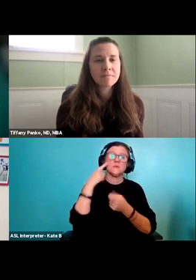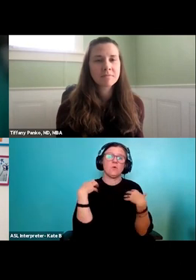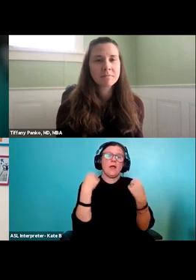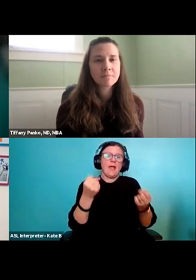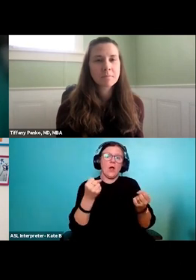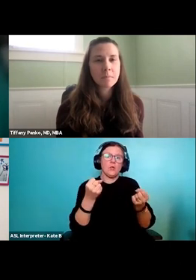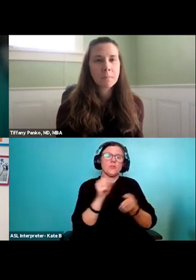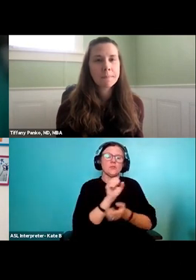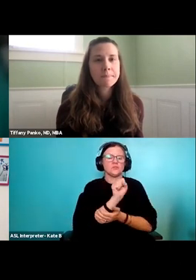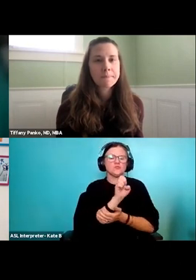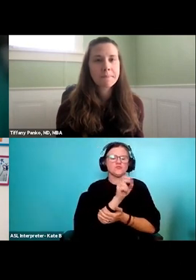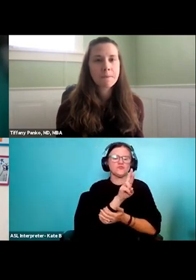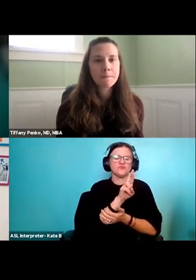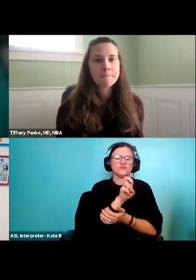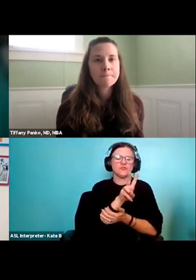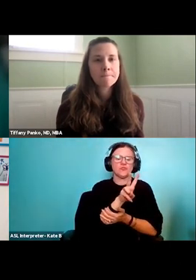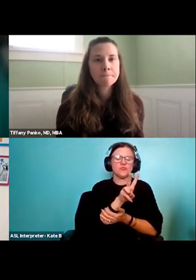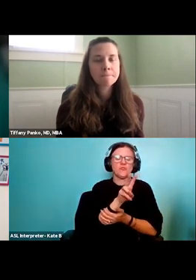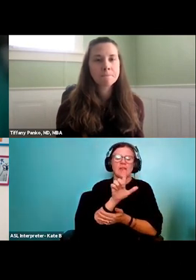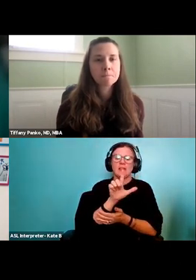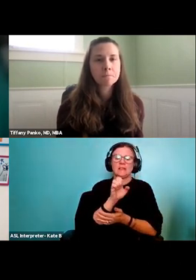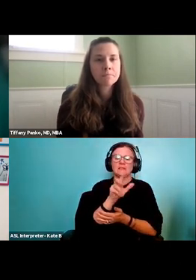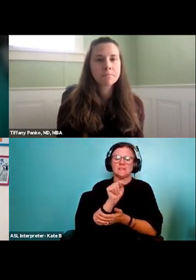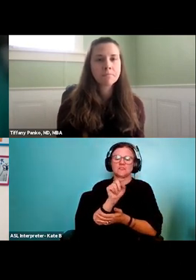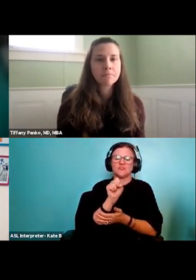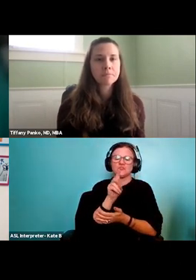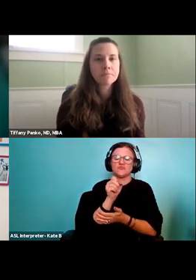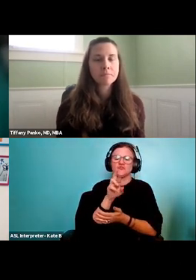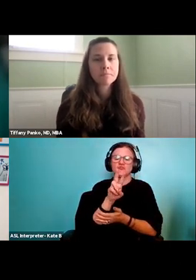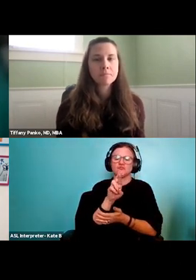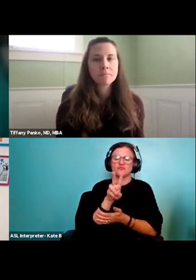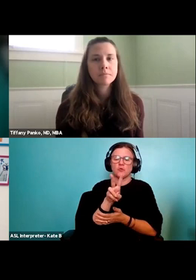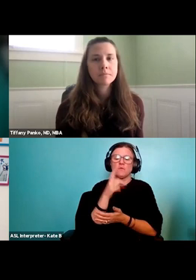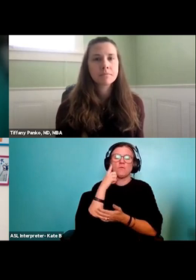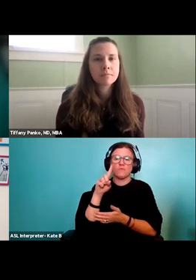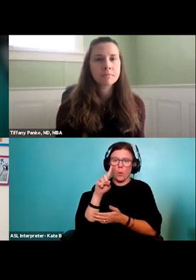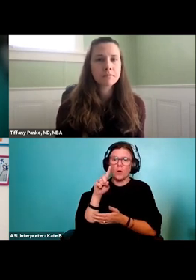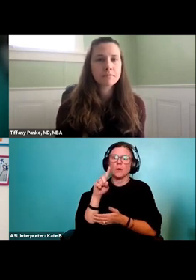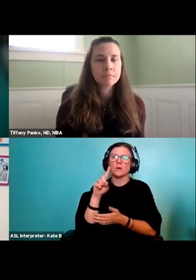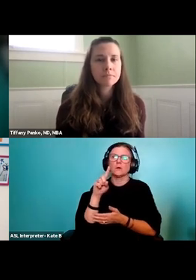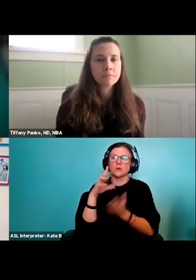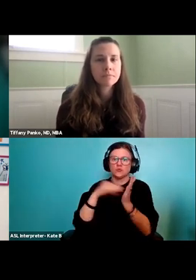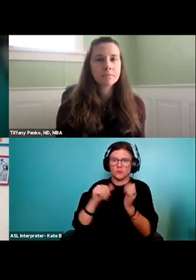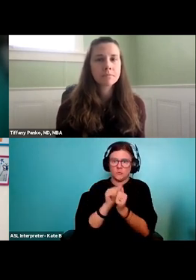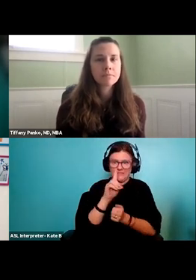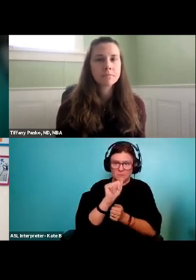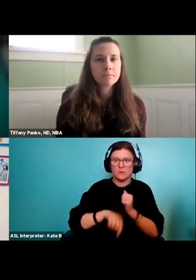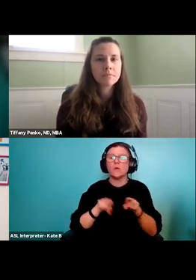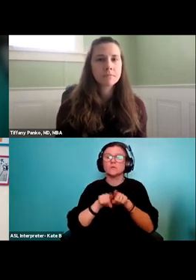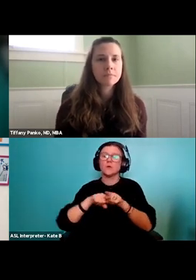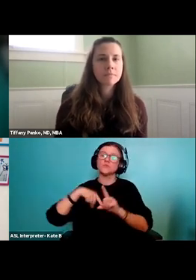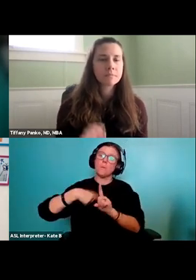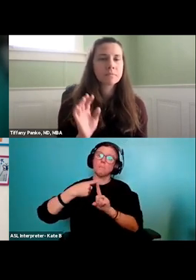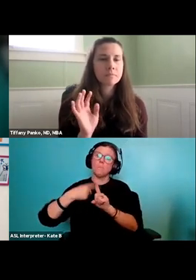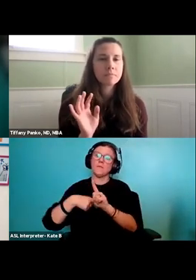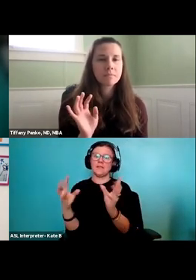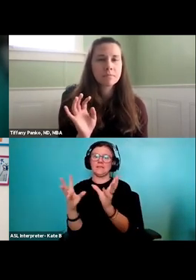with disabilities taking place. There is a monthly seminar with Stanford students with